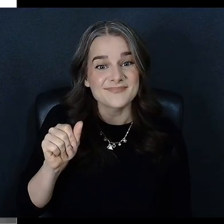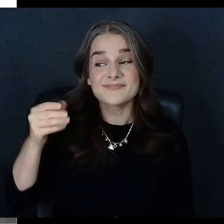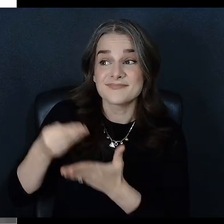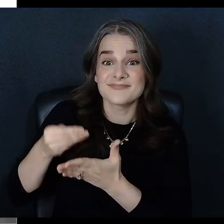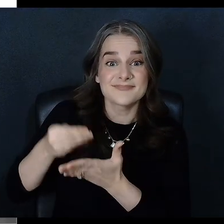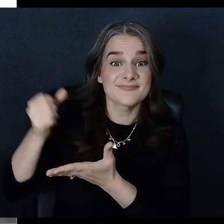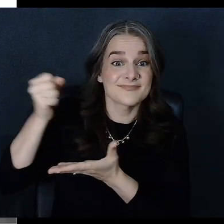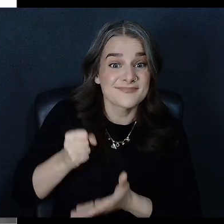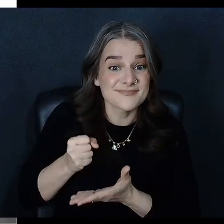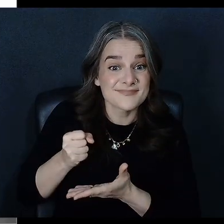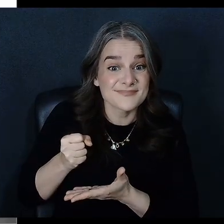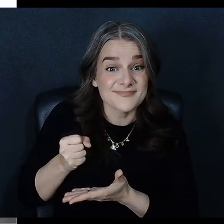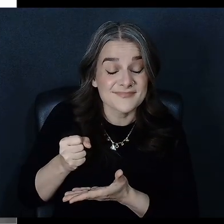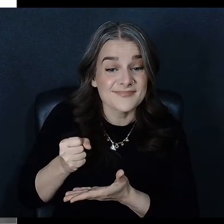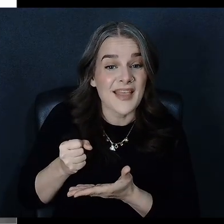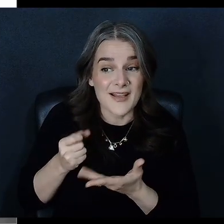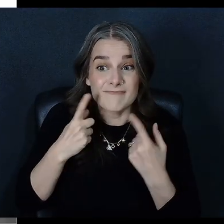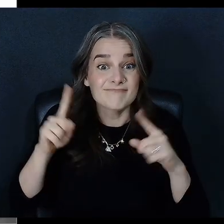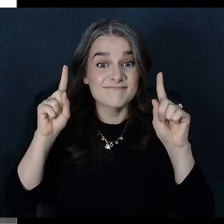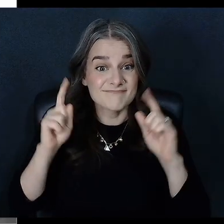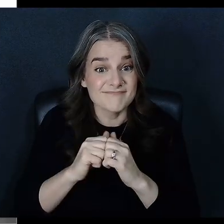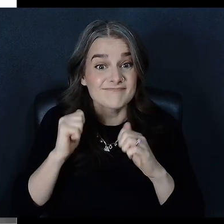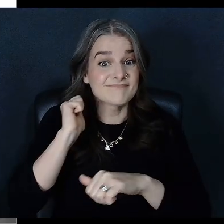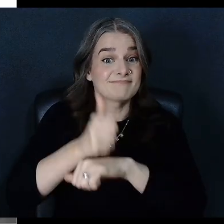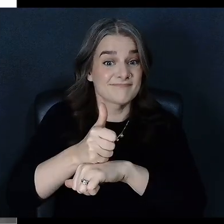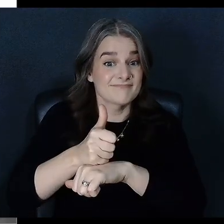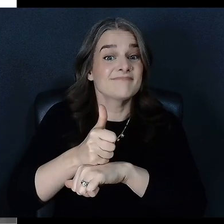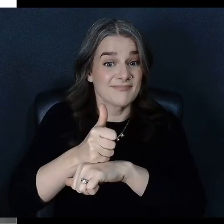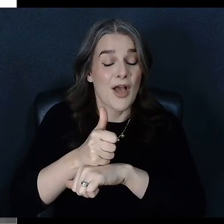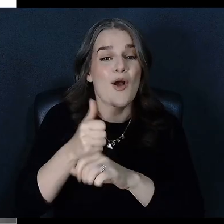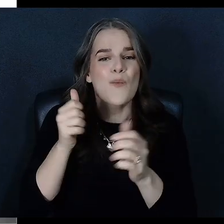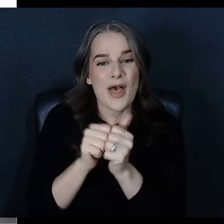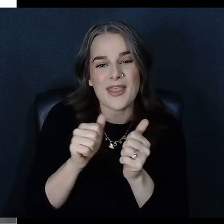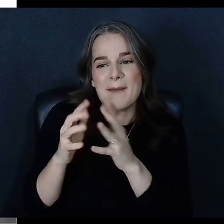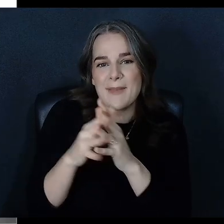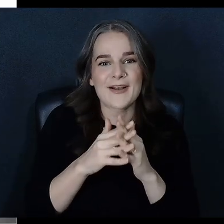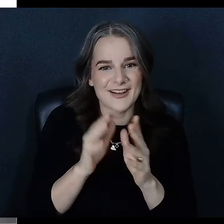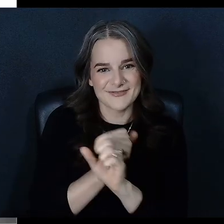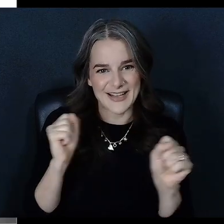from the American Rescue Plan Act. And then you can learn more about the Technology Accelerator